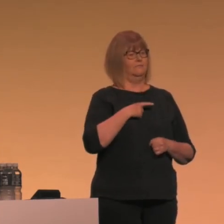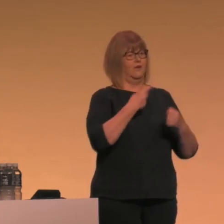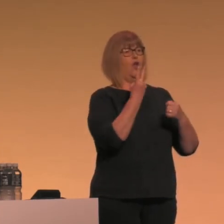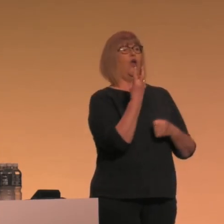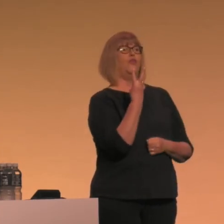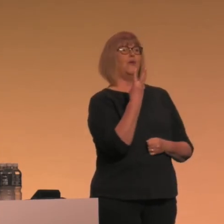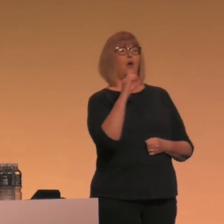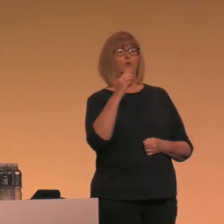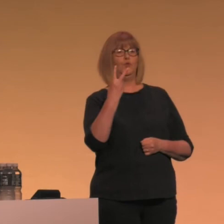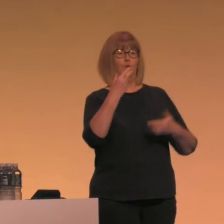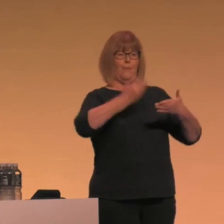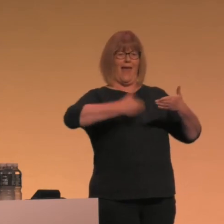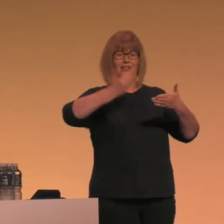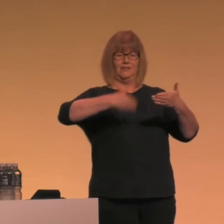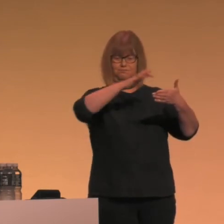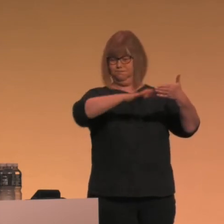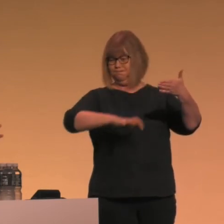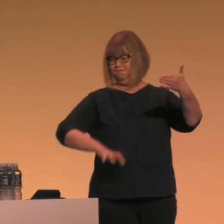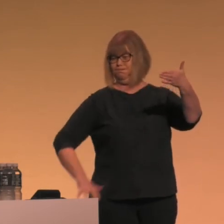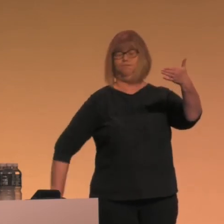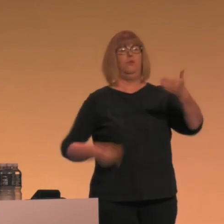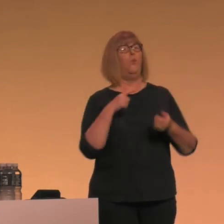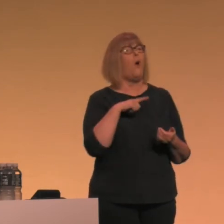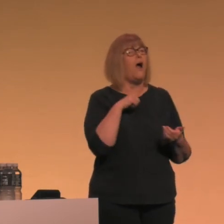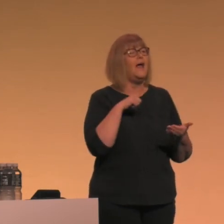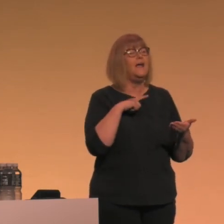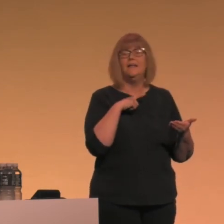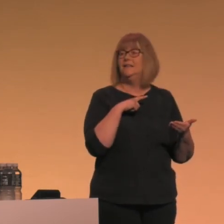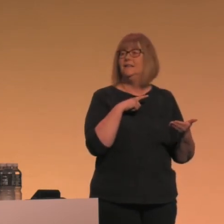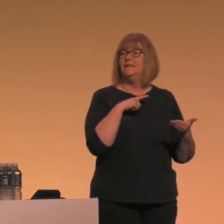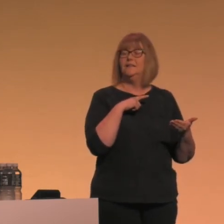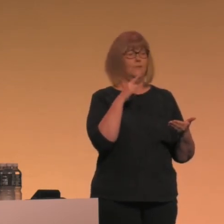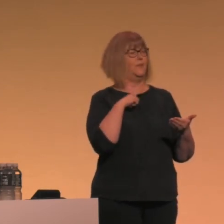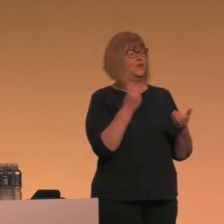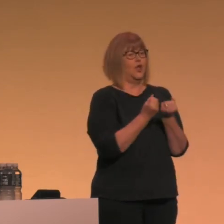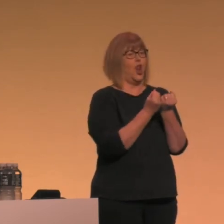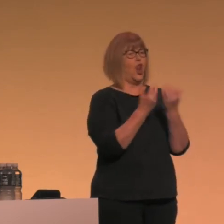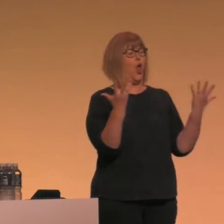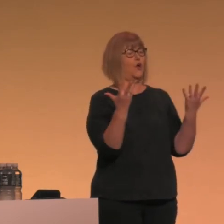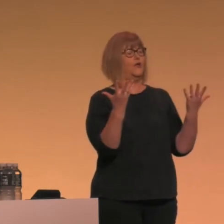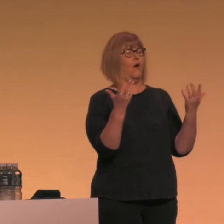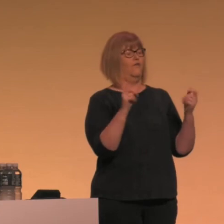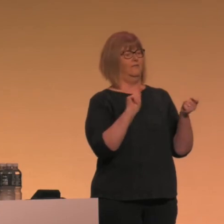What's that, really? Because there's a lot of moving parts